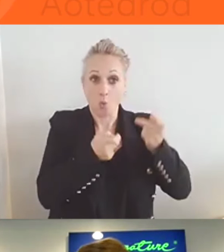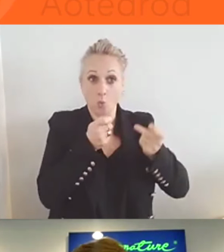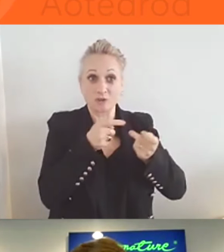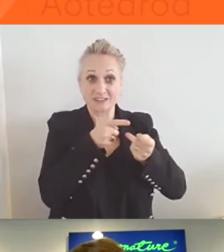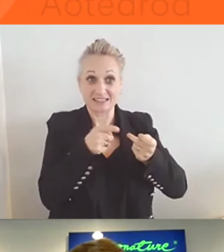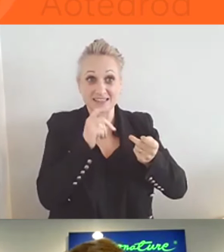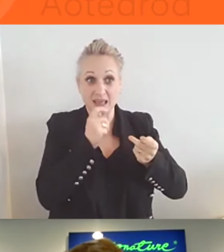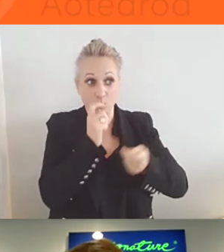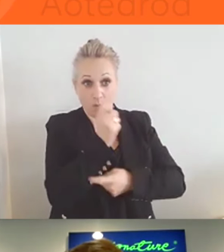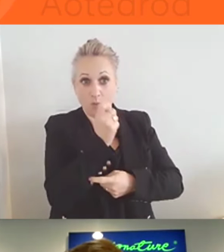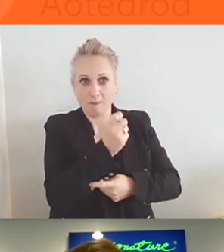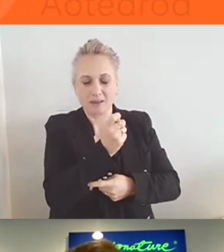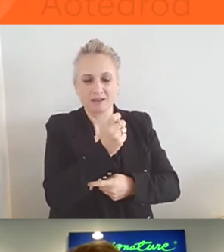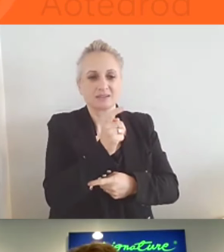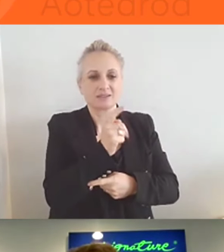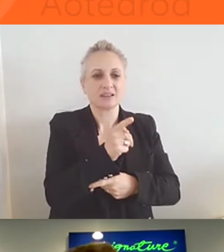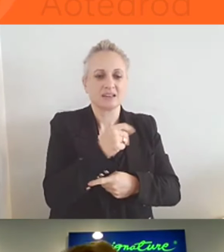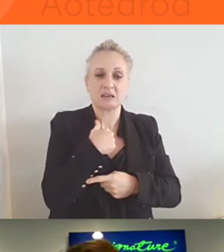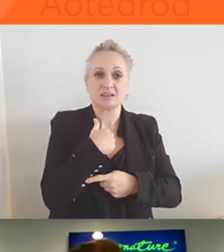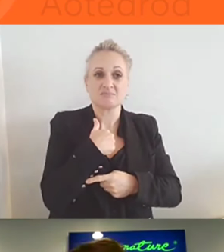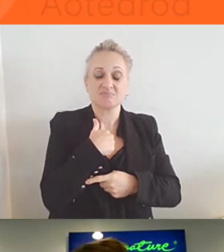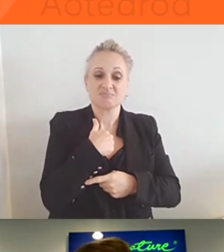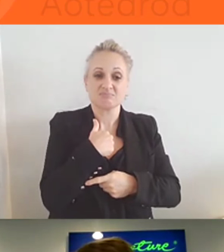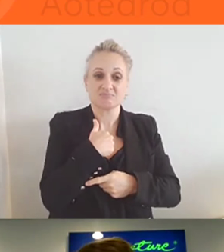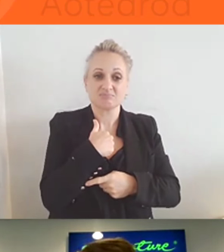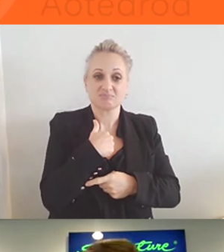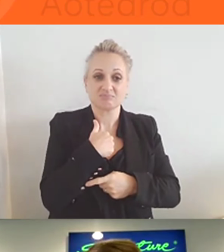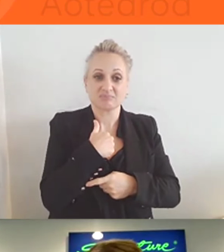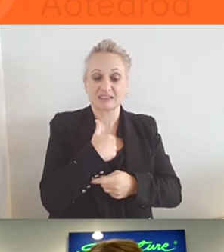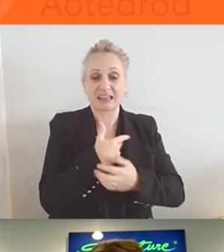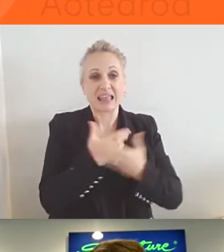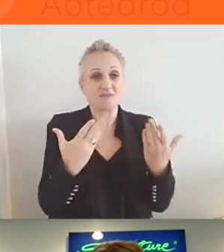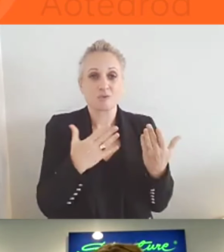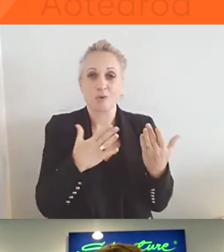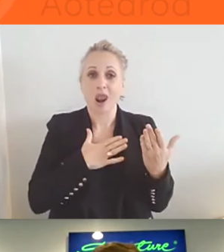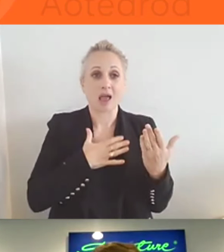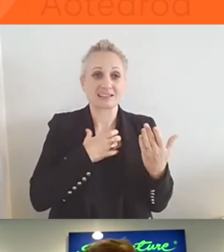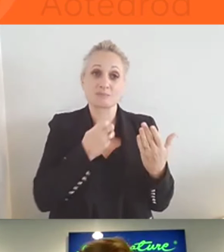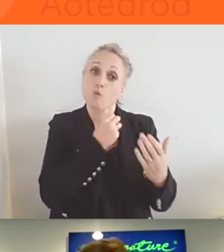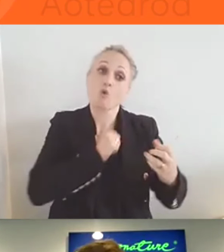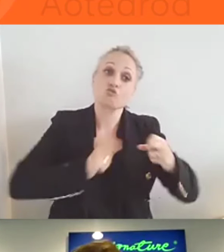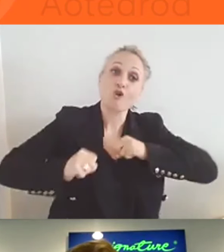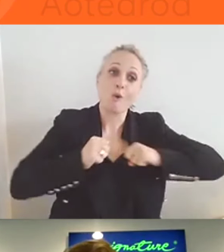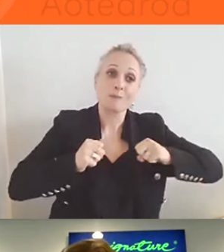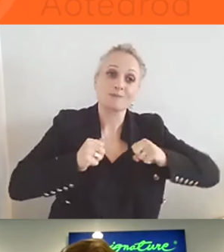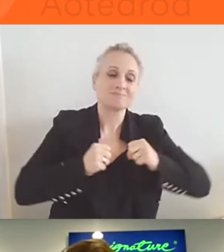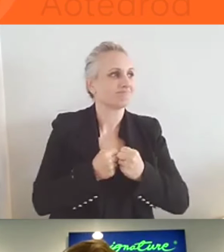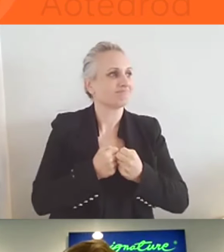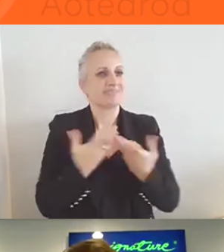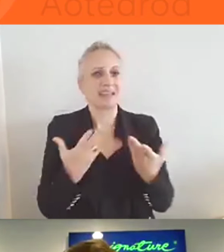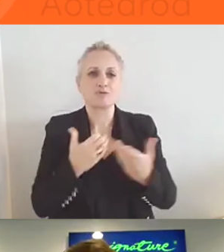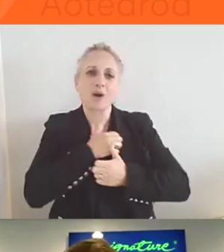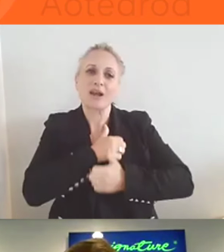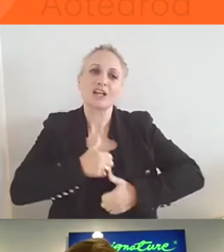that's necessarily restricted. Everyone likes more room, everyone likes more natural light, these are all good things we should be